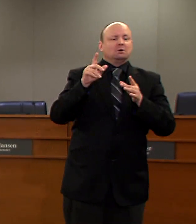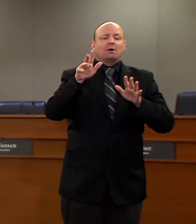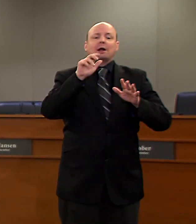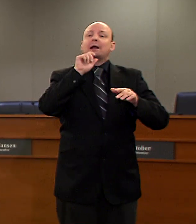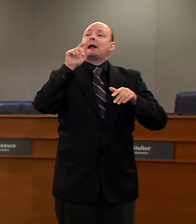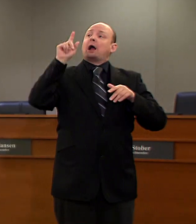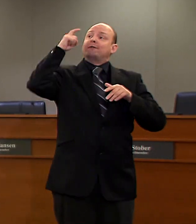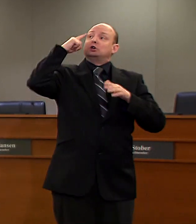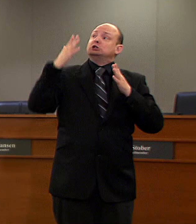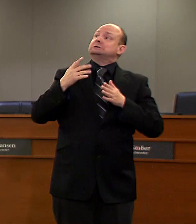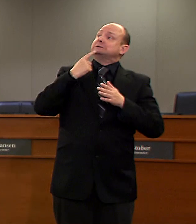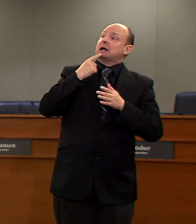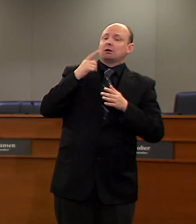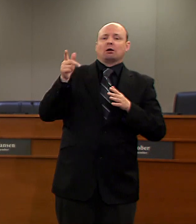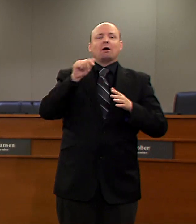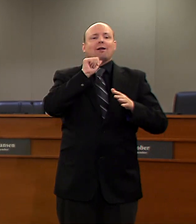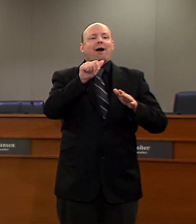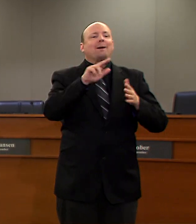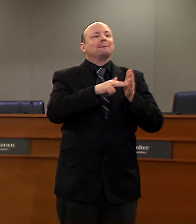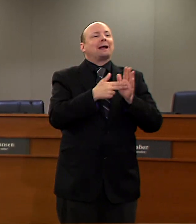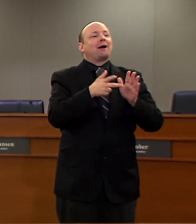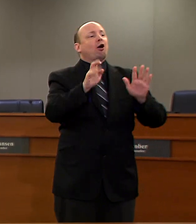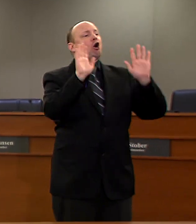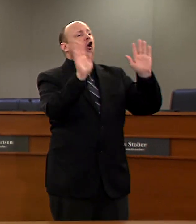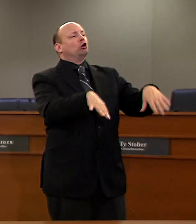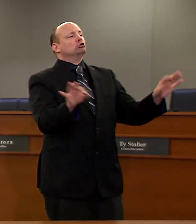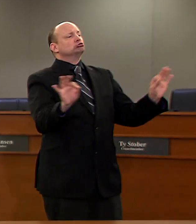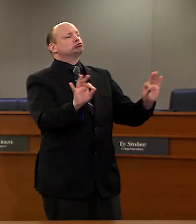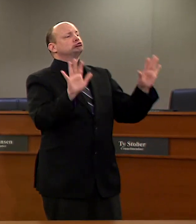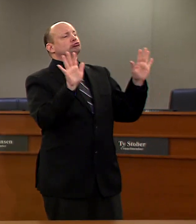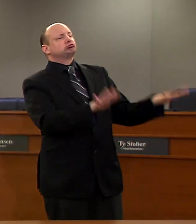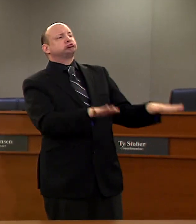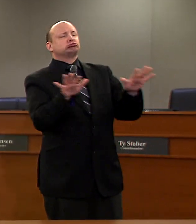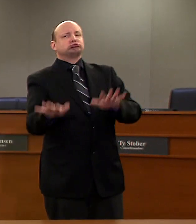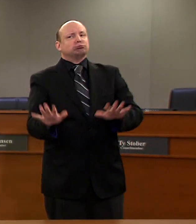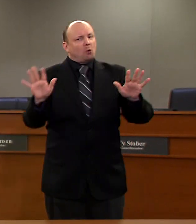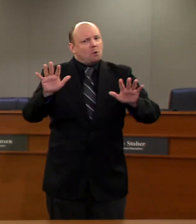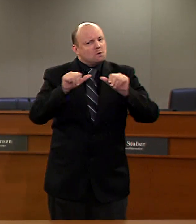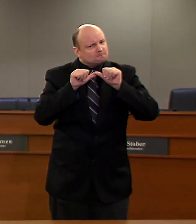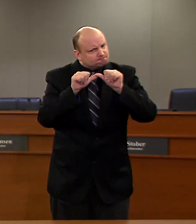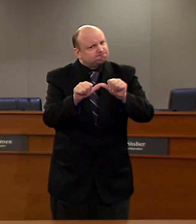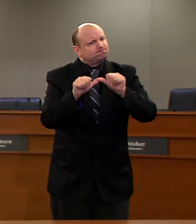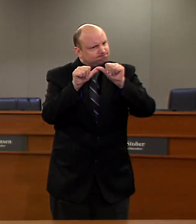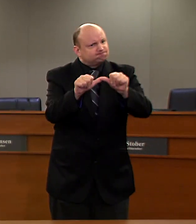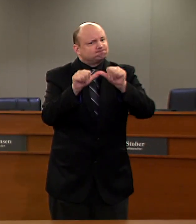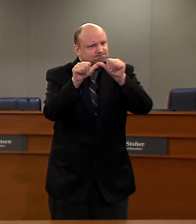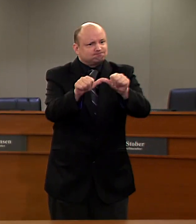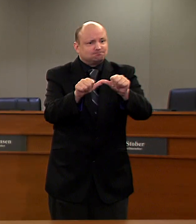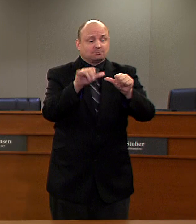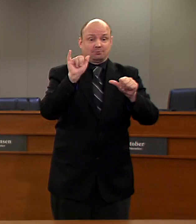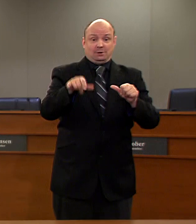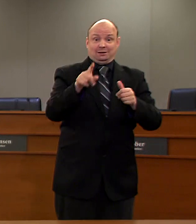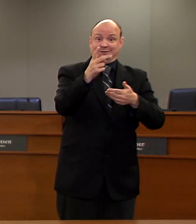The current two week stay at home order might need to be extended. We'll be monitoring the